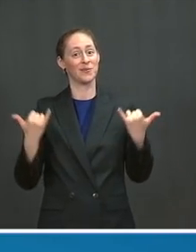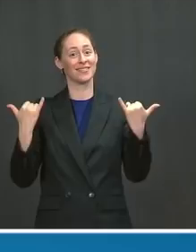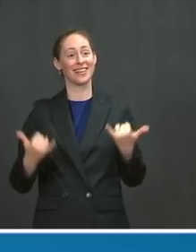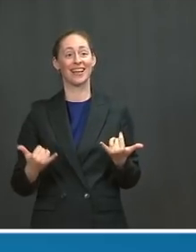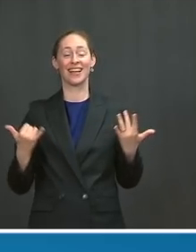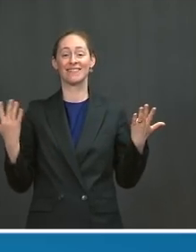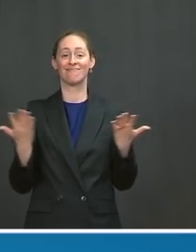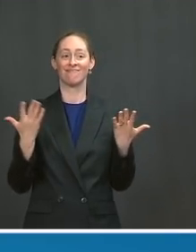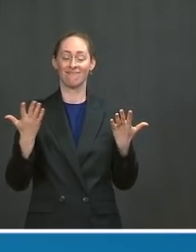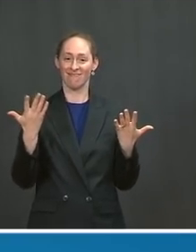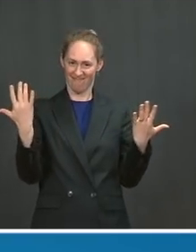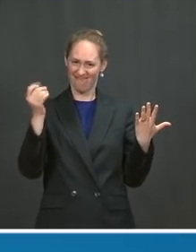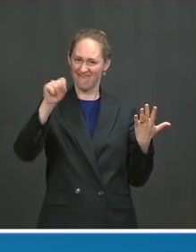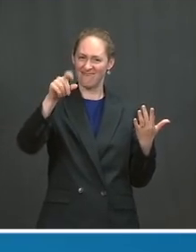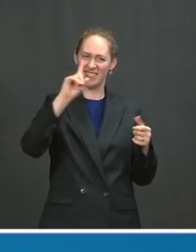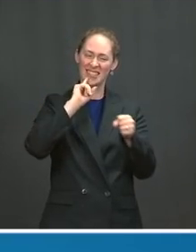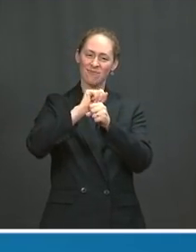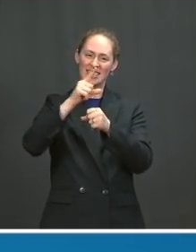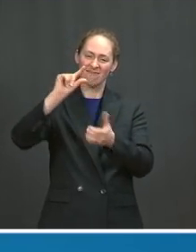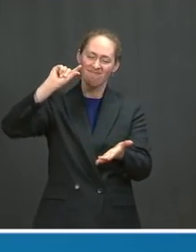this day that is a commissioning.